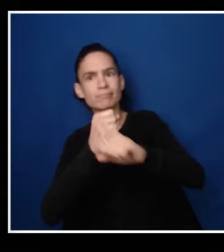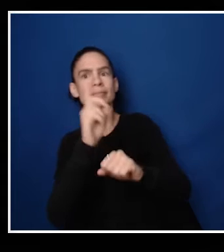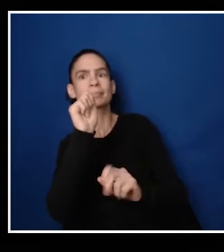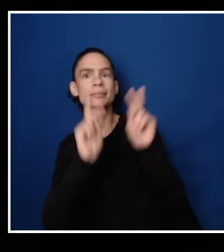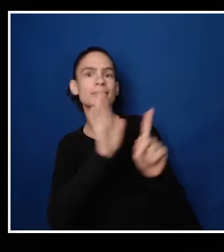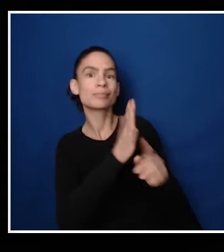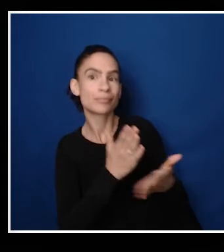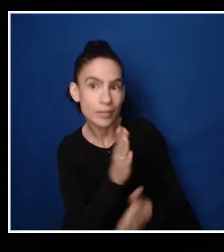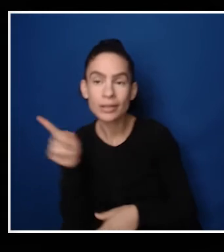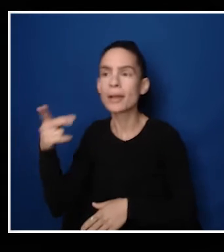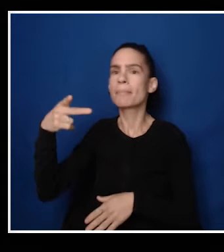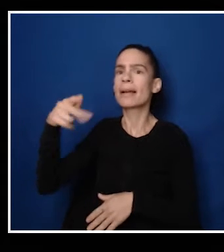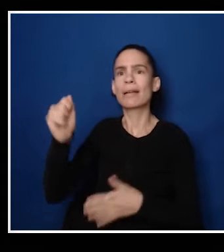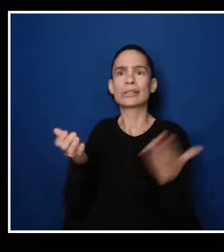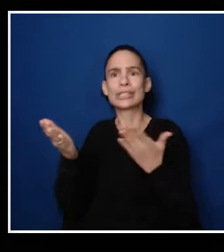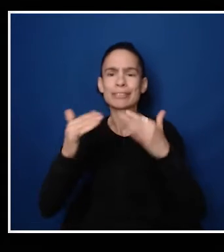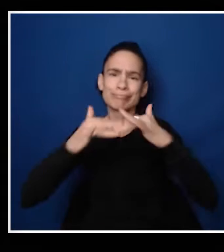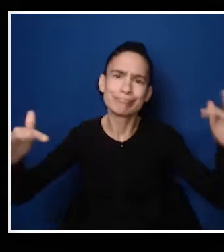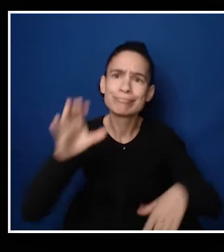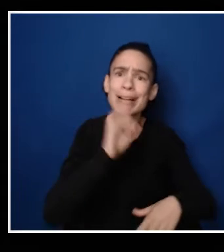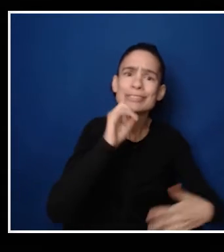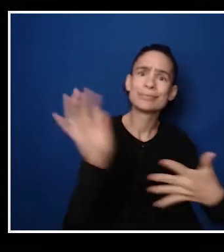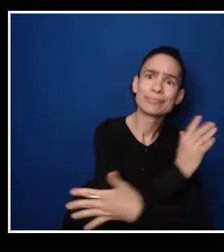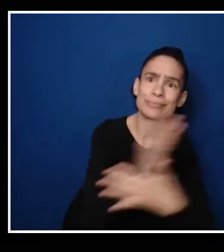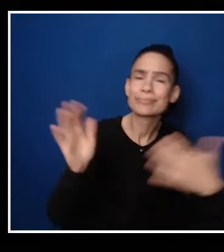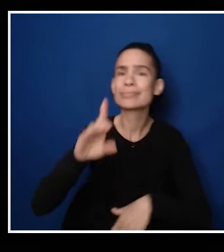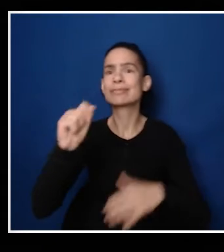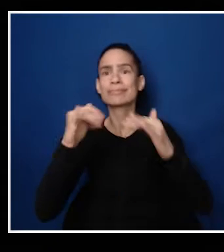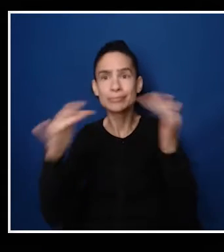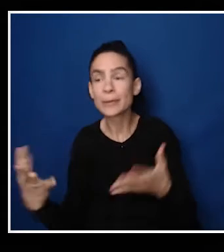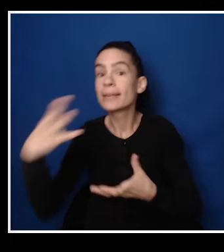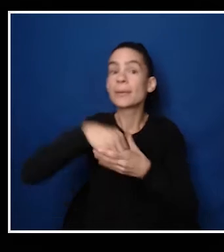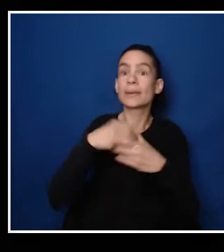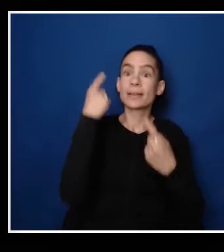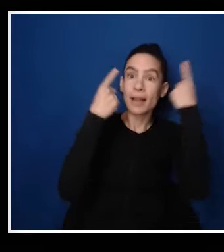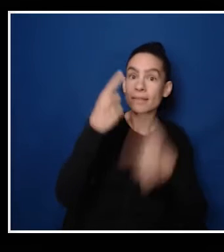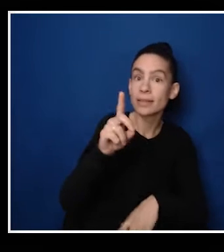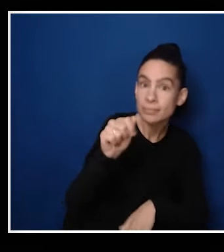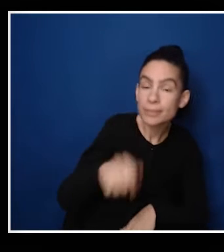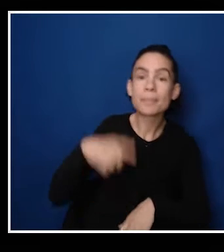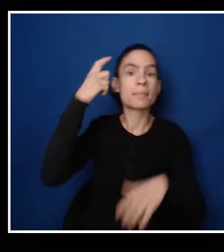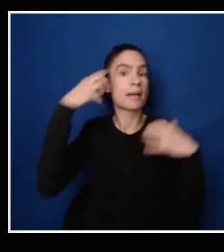P&As serve people of all ages, with all kinds of disabilities including cognitive disabilities, mental health disabilities,